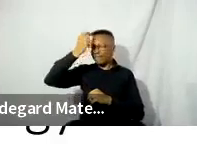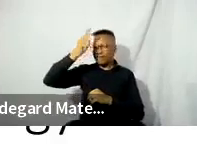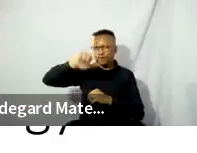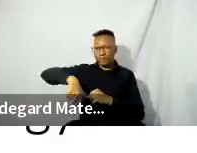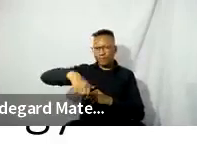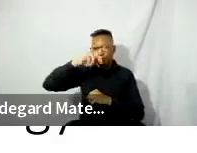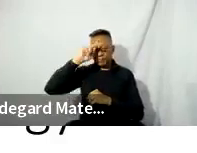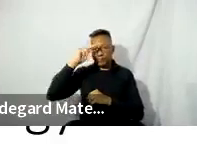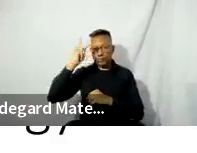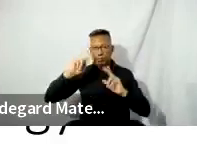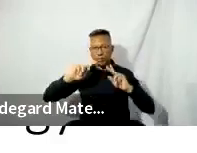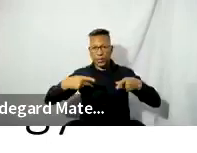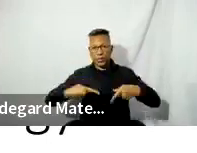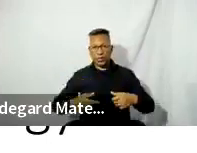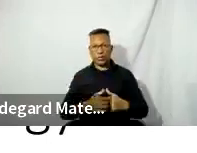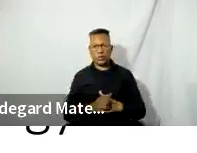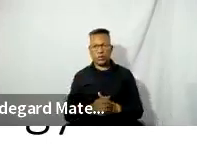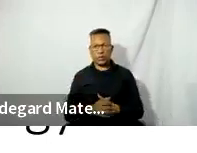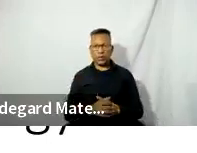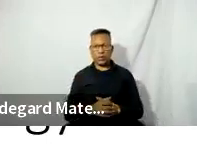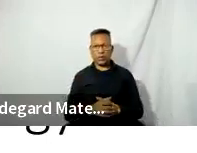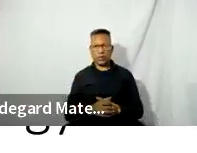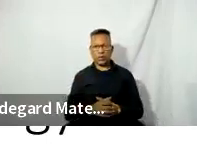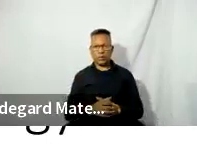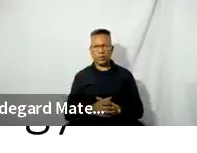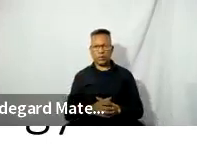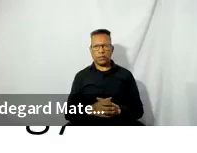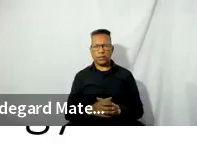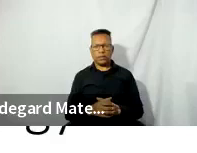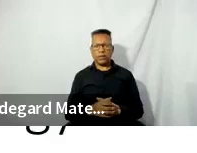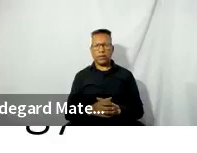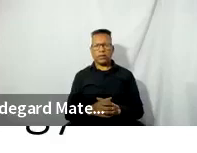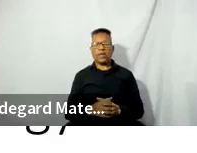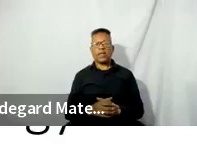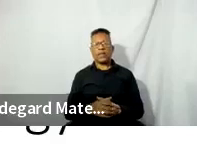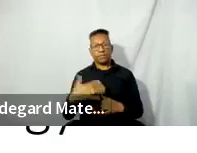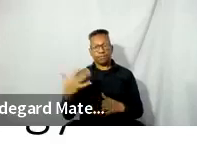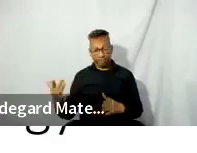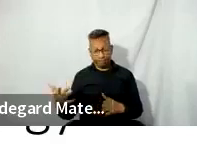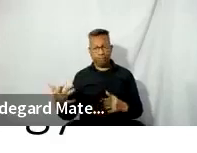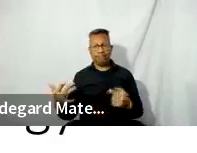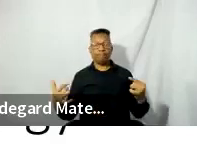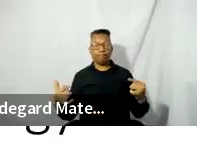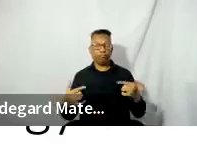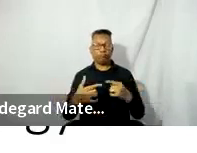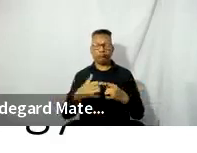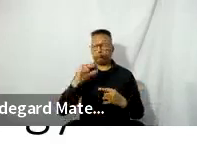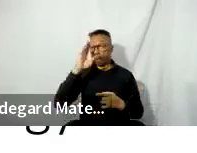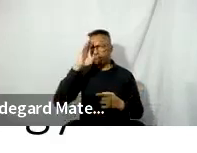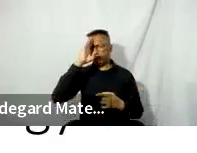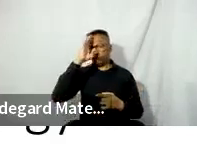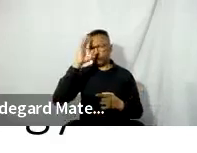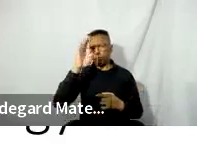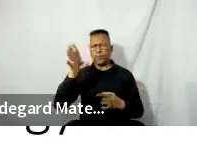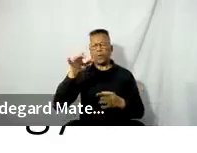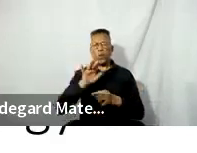about the problem of human humanness, and it's the humanness, and it's the key general general principle is